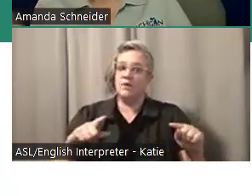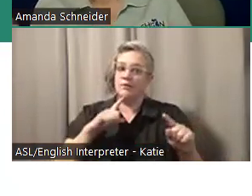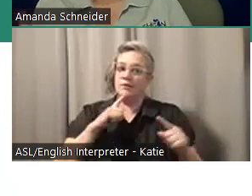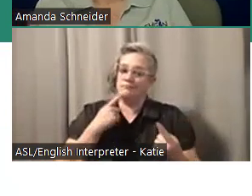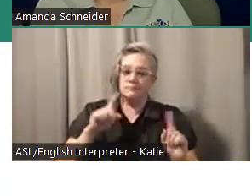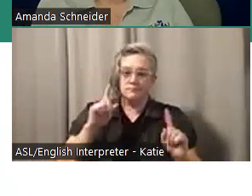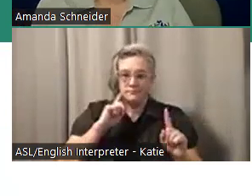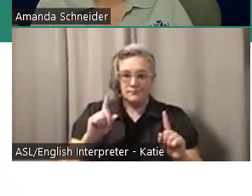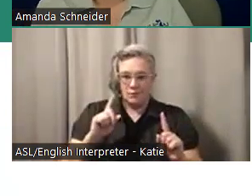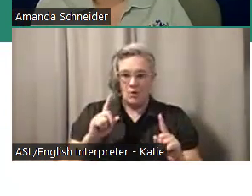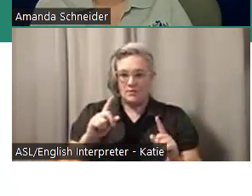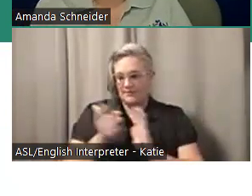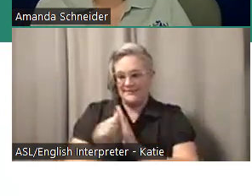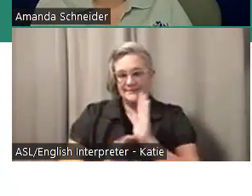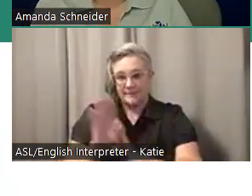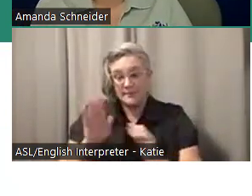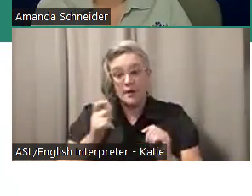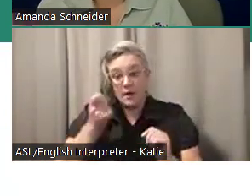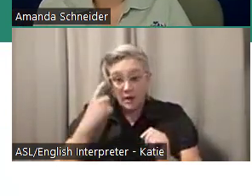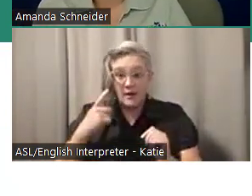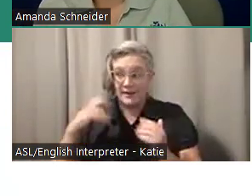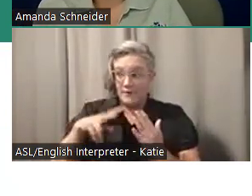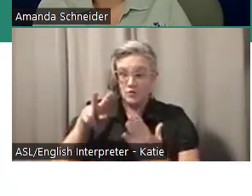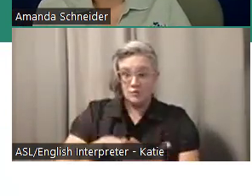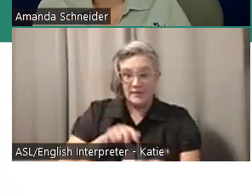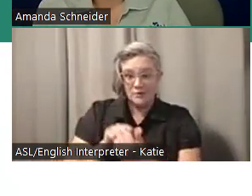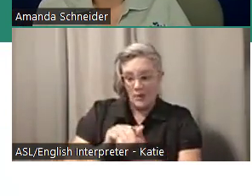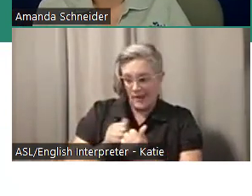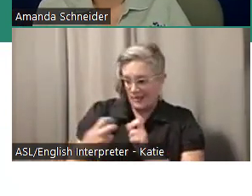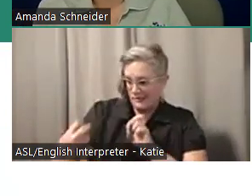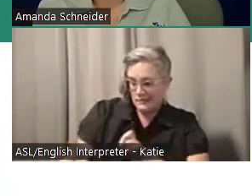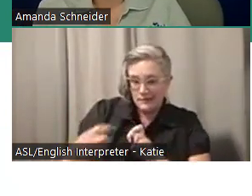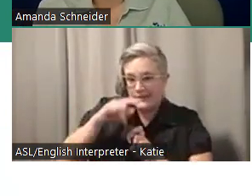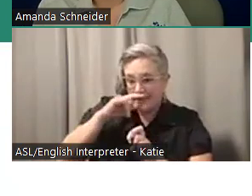So when reading with your children, you are really building Their language comprehension skills.